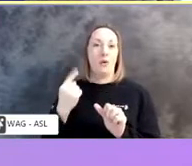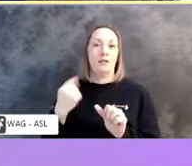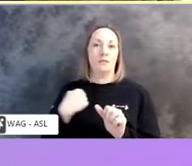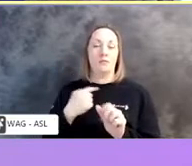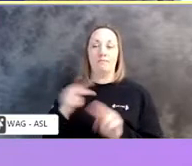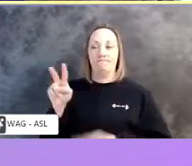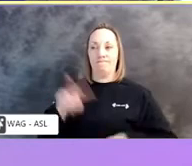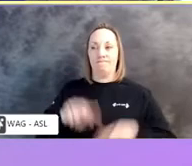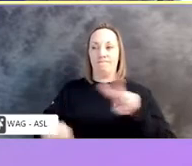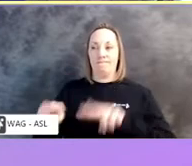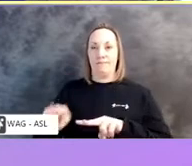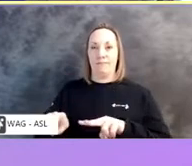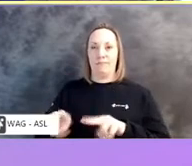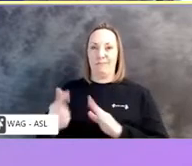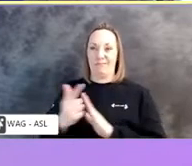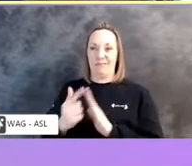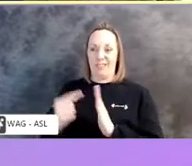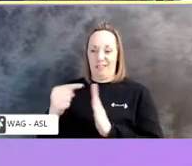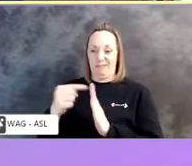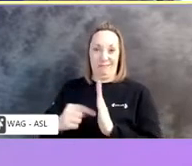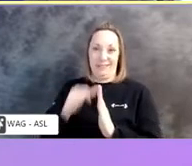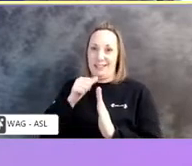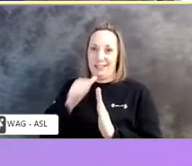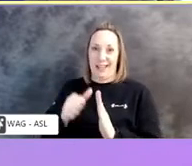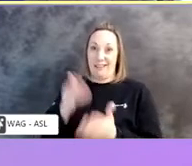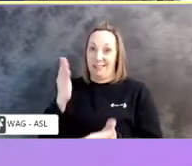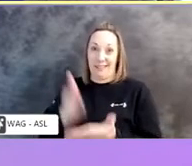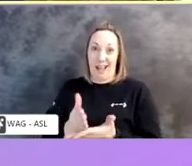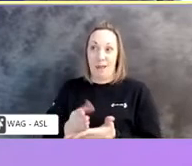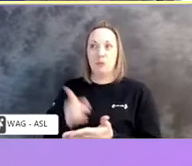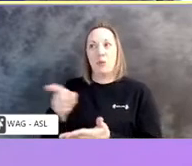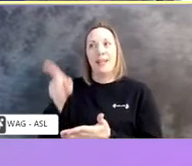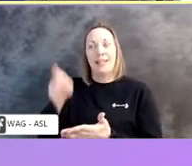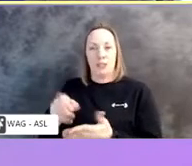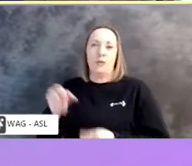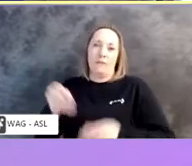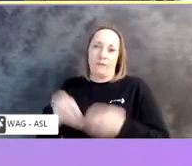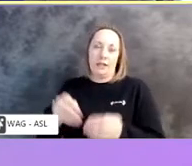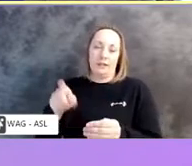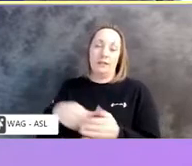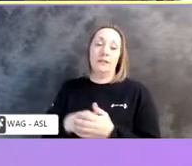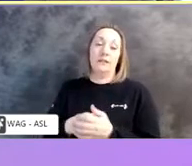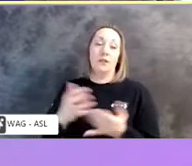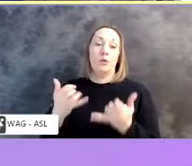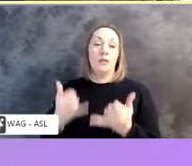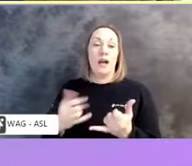a once off project that NDA undertaking. It's now part their governing governing not to pay they're attention to